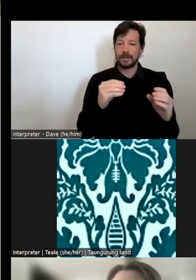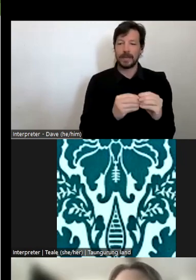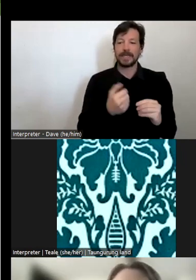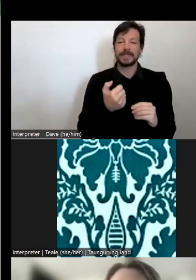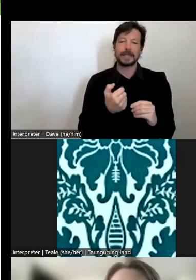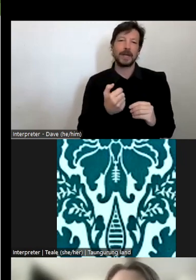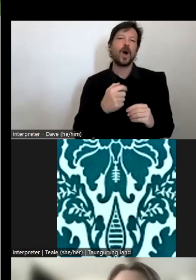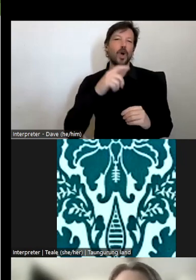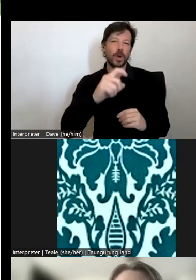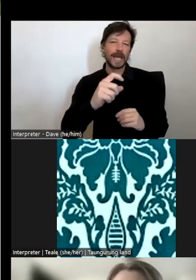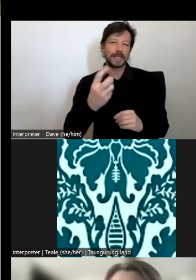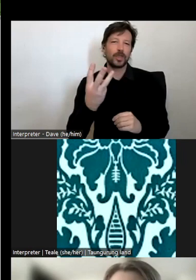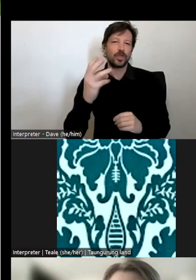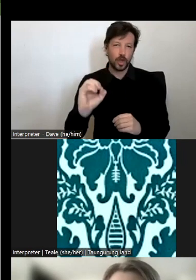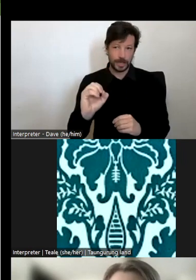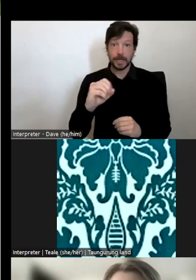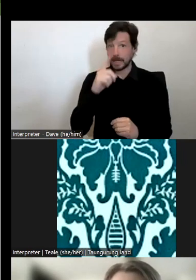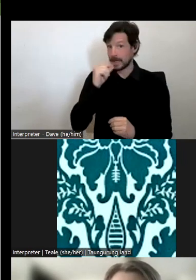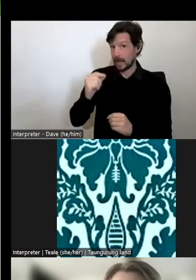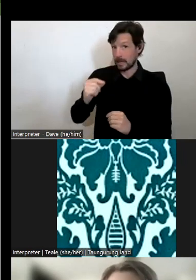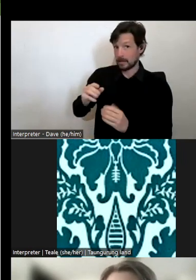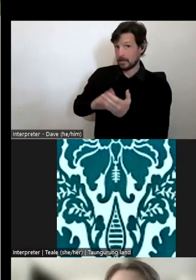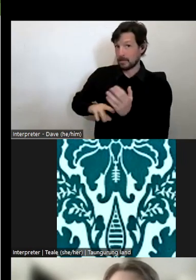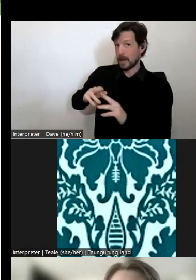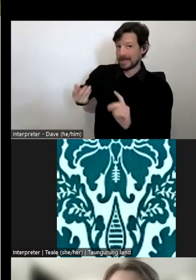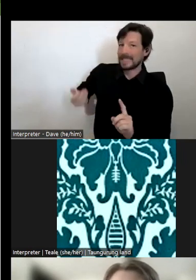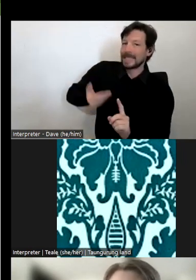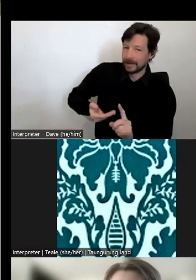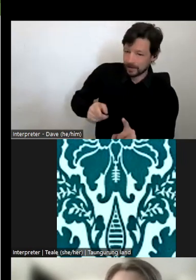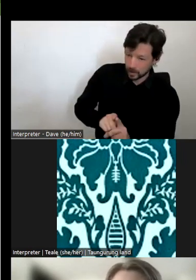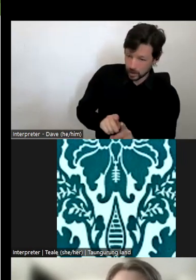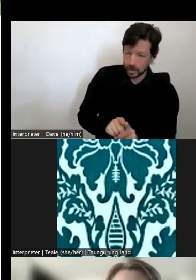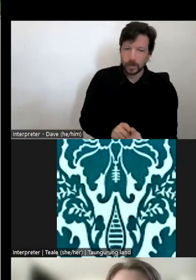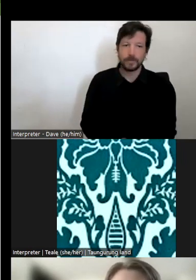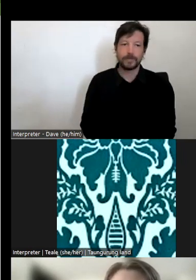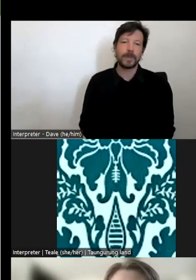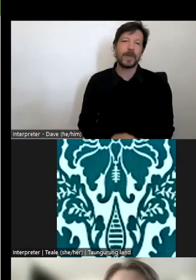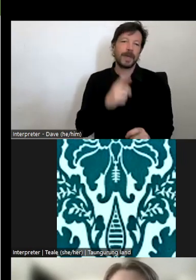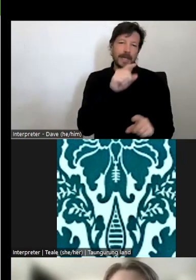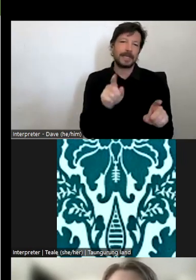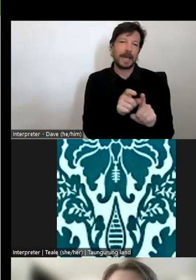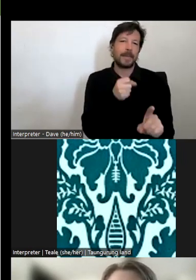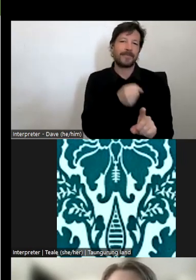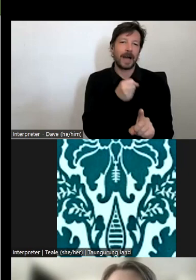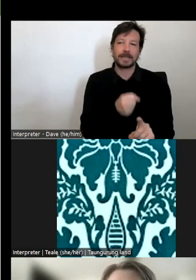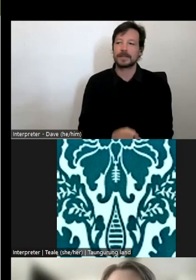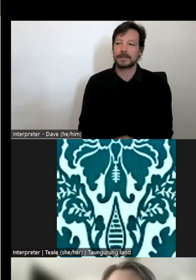that can also be inherited with connexin 26 and have the same effect. So if we are looking at...